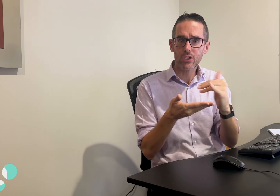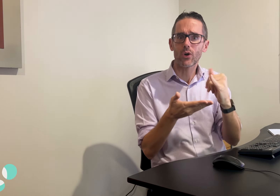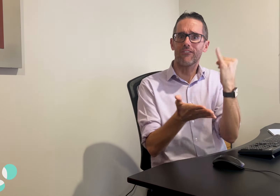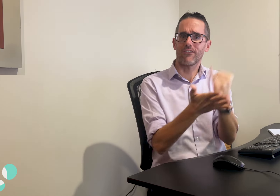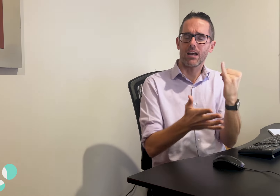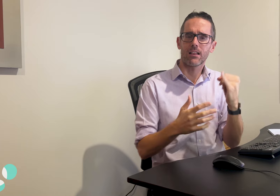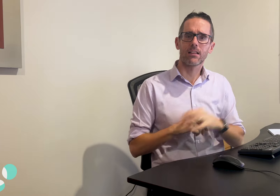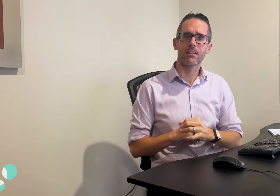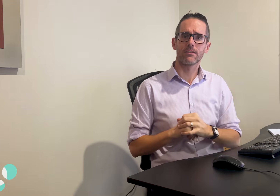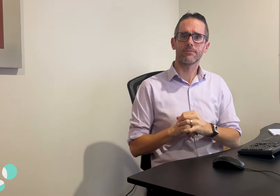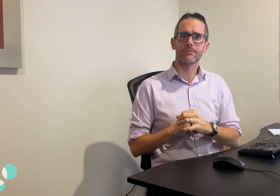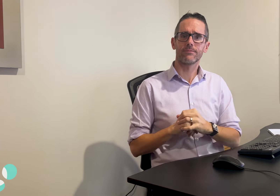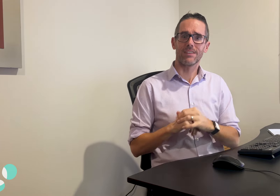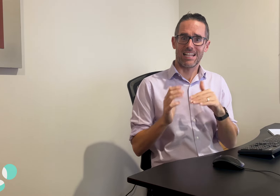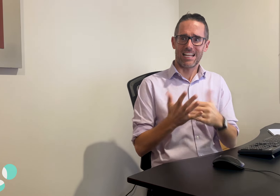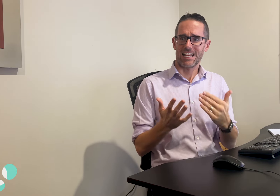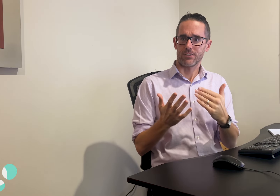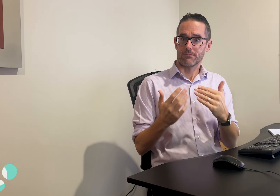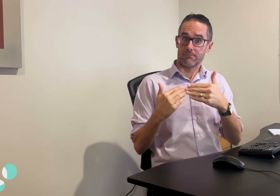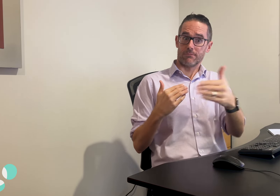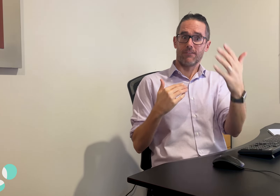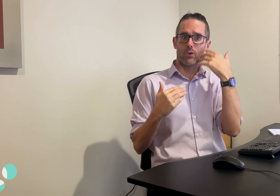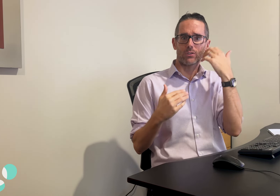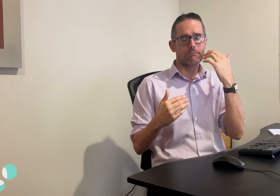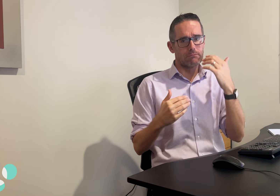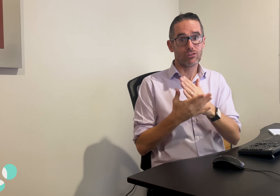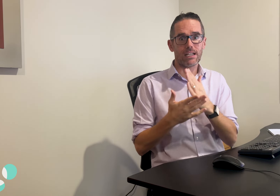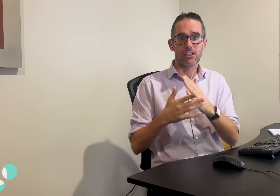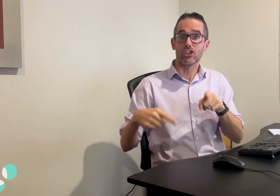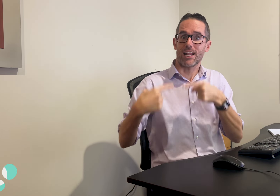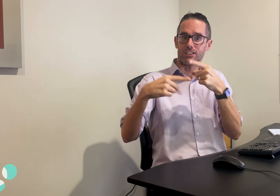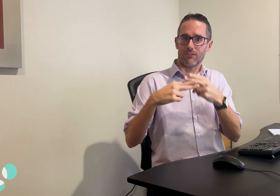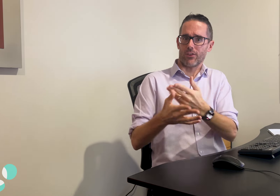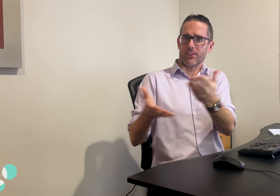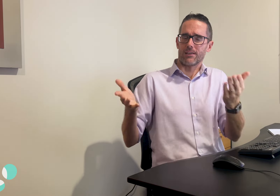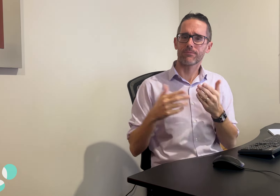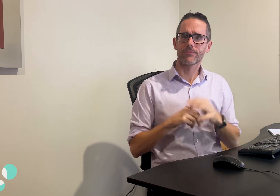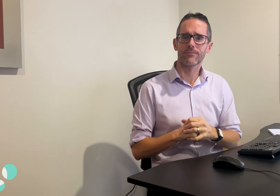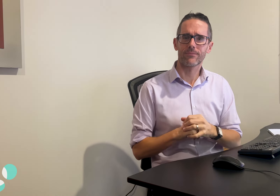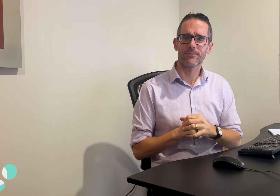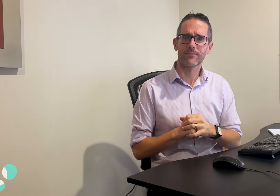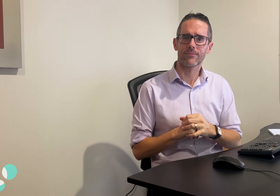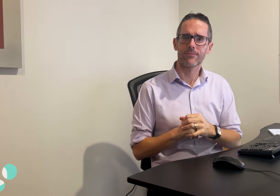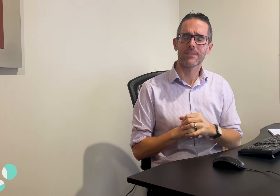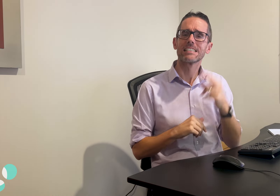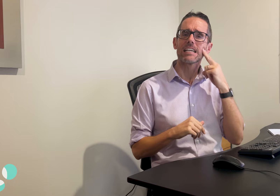and received a reduced demand or nothing at all, which sees an extremely challenging future state for those organisations.